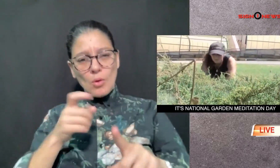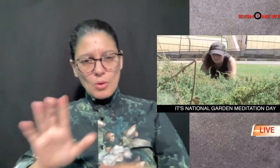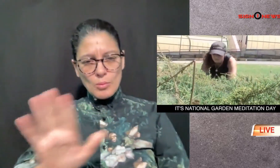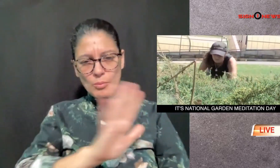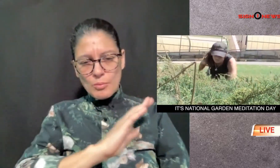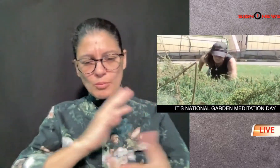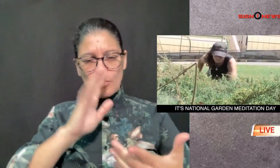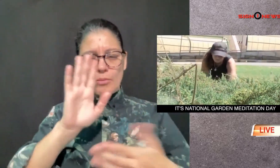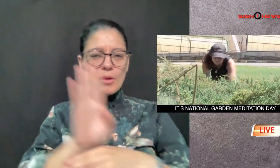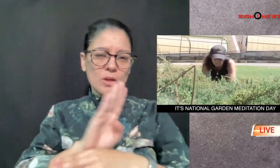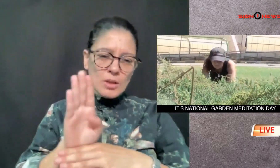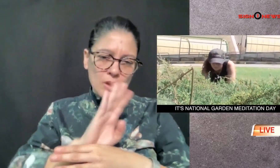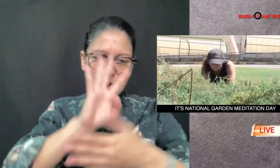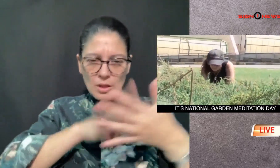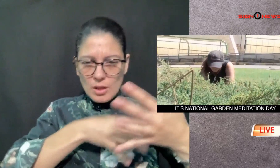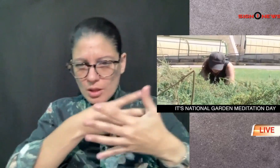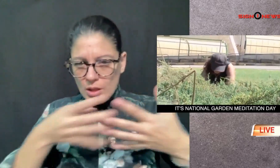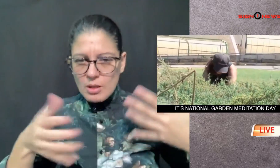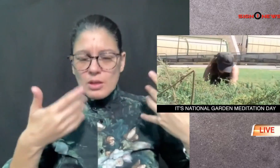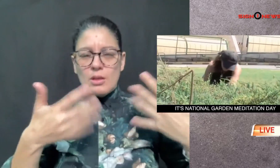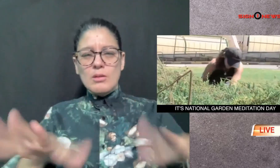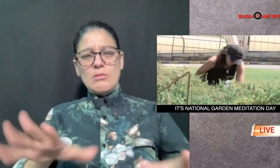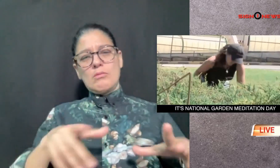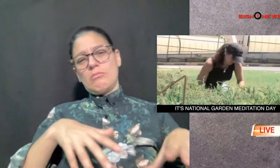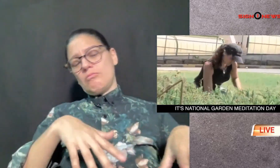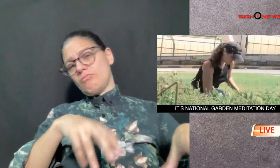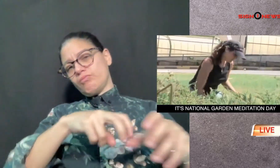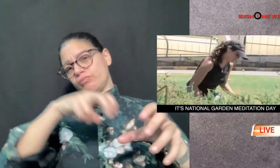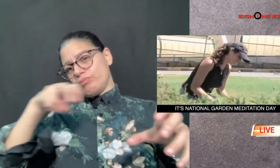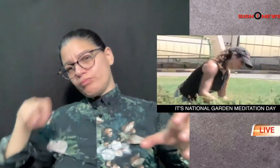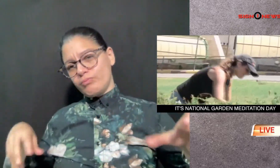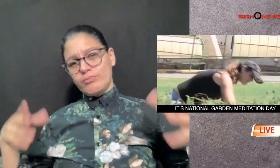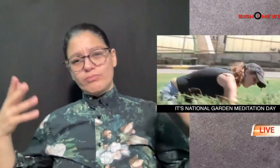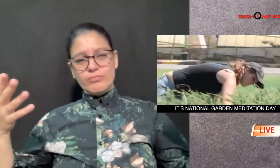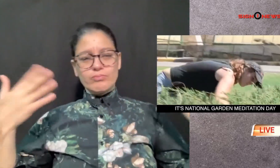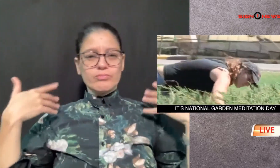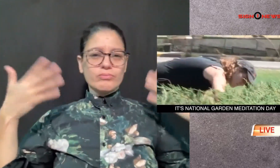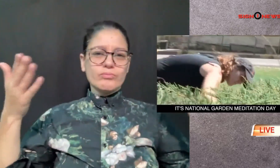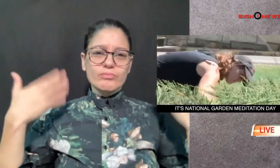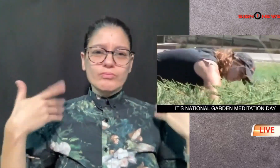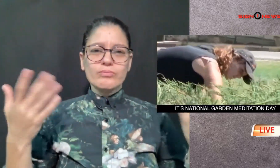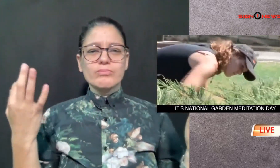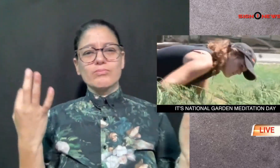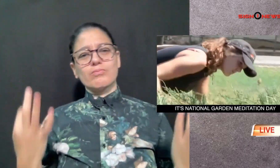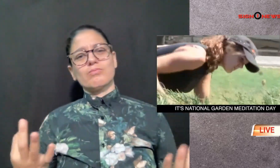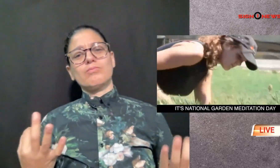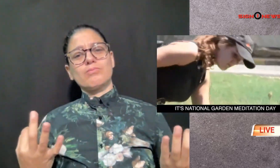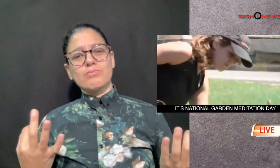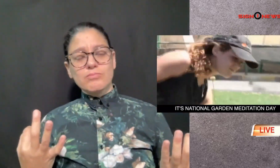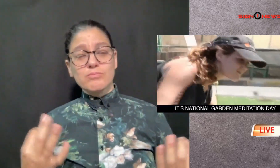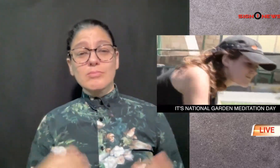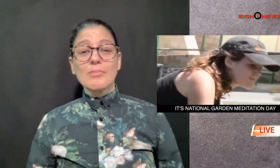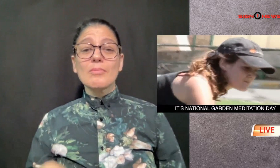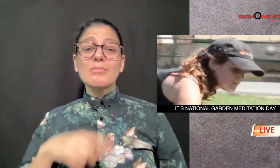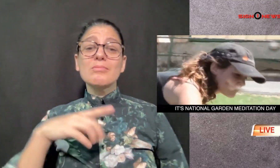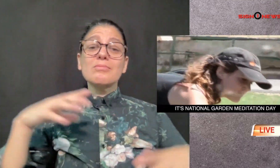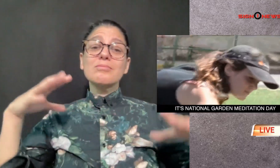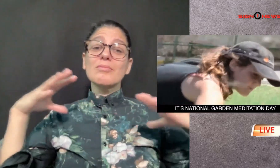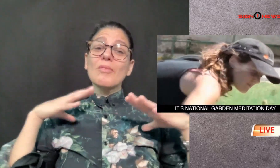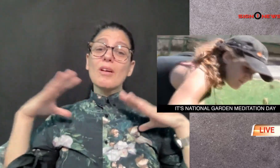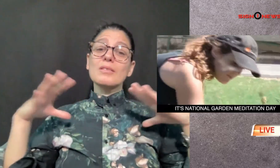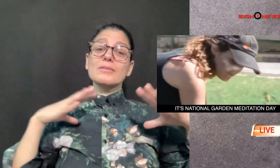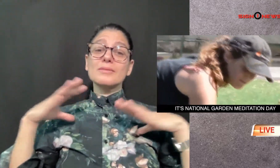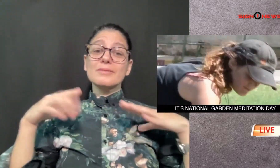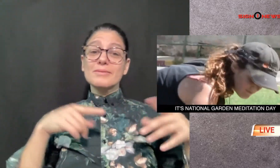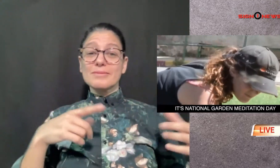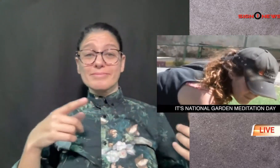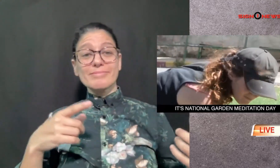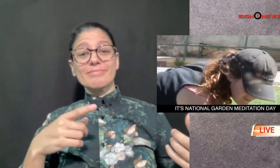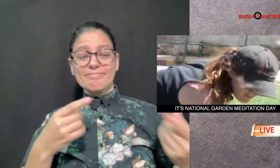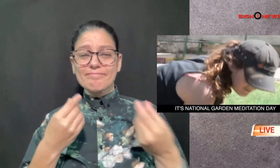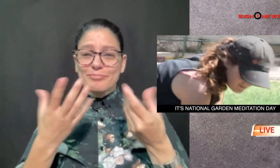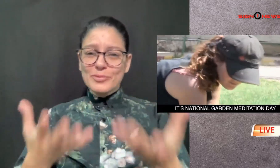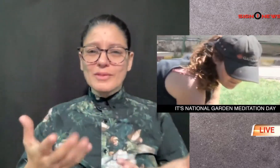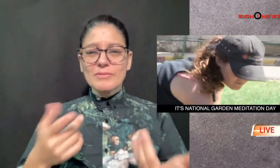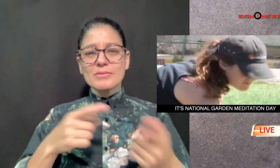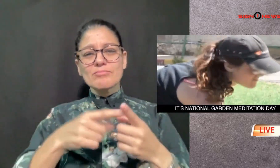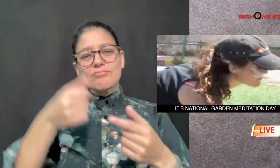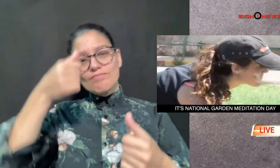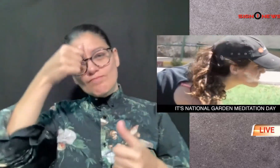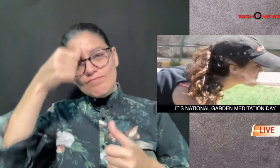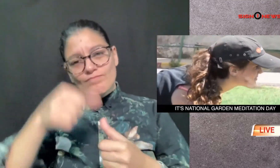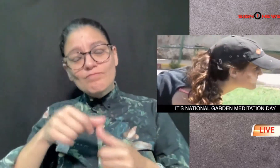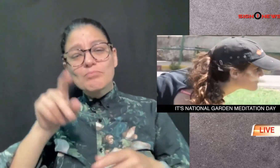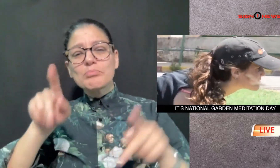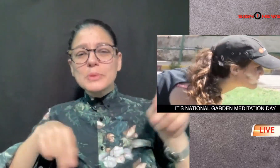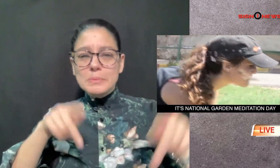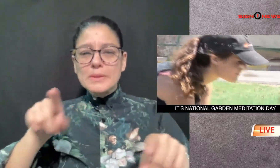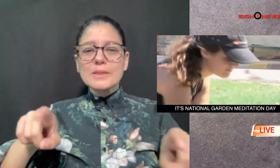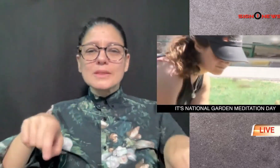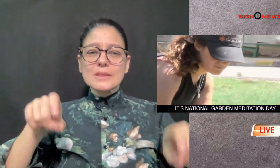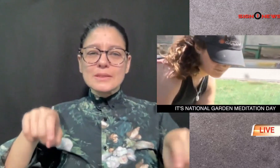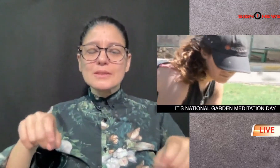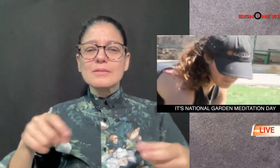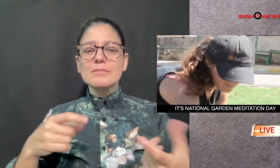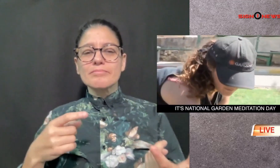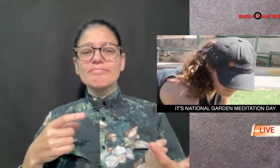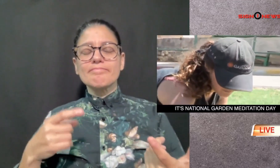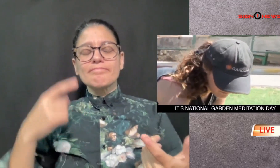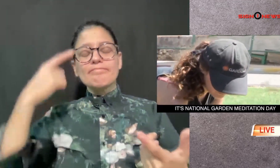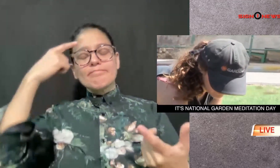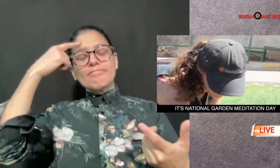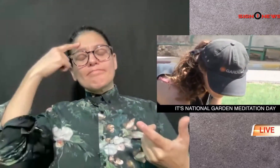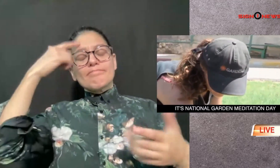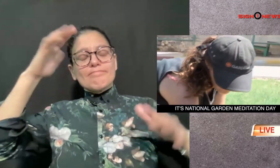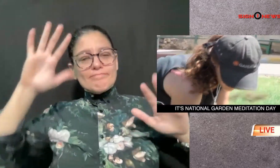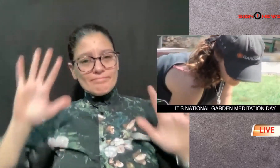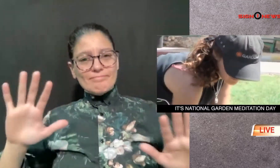routines and get outside and meditate the holiday provides a reminder take time